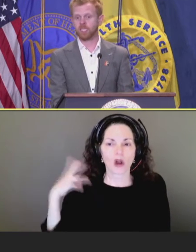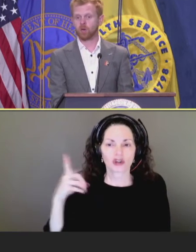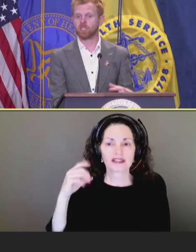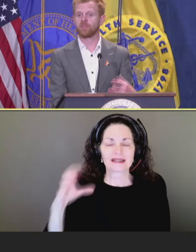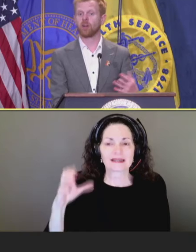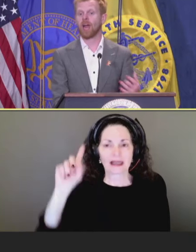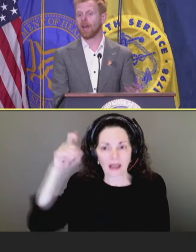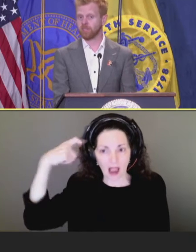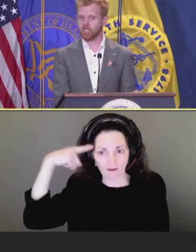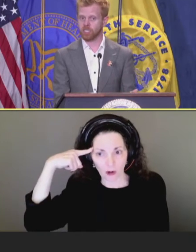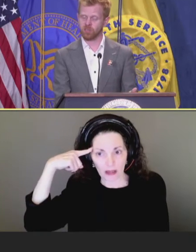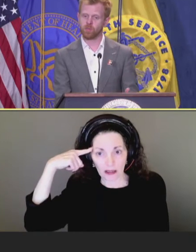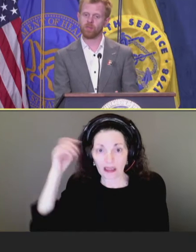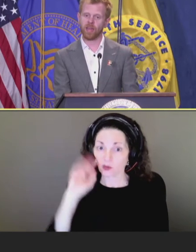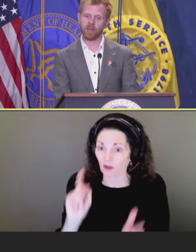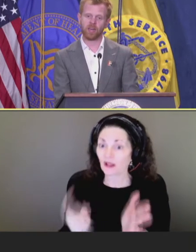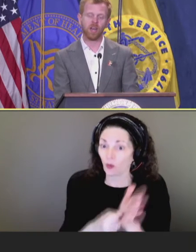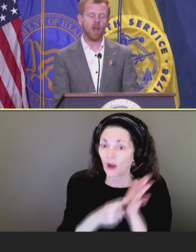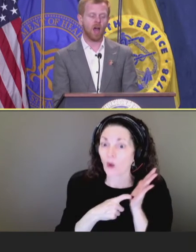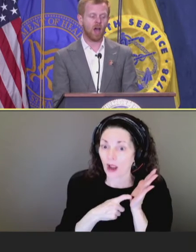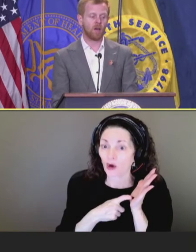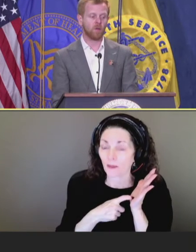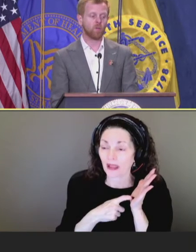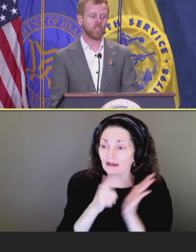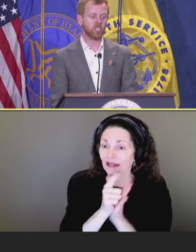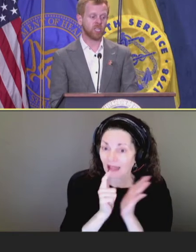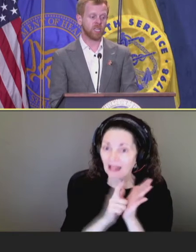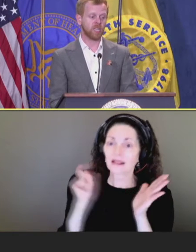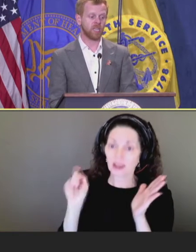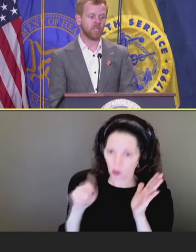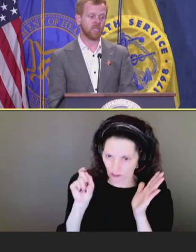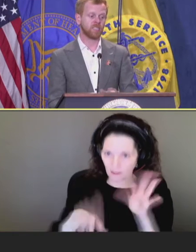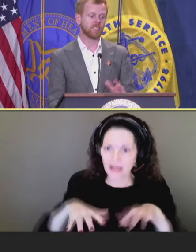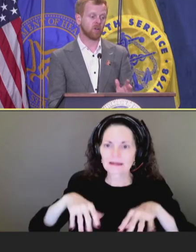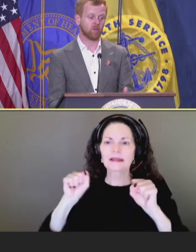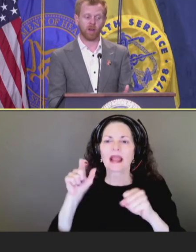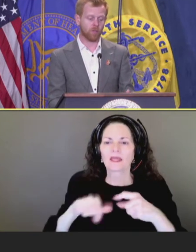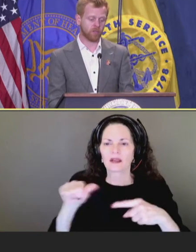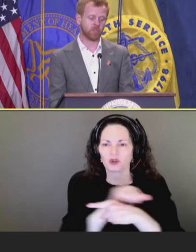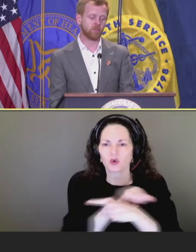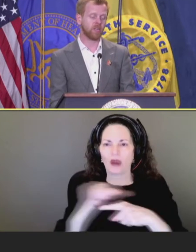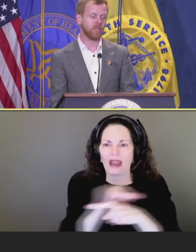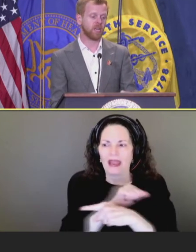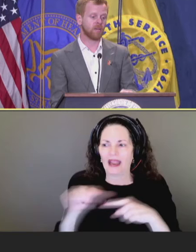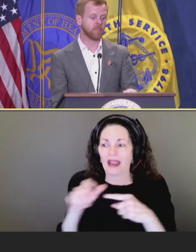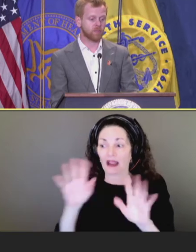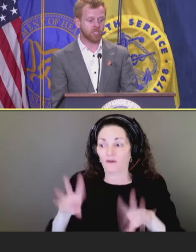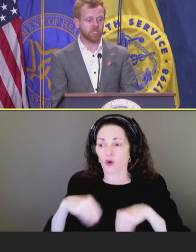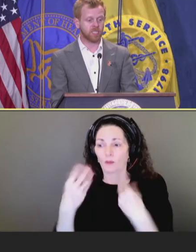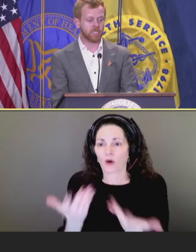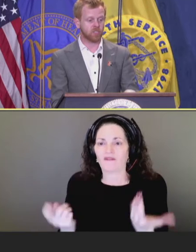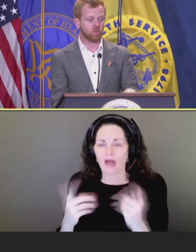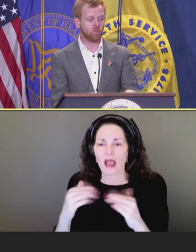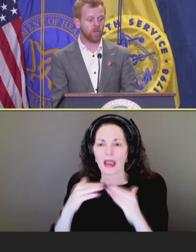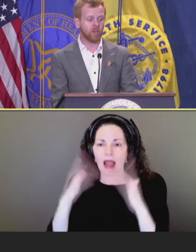course if you're a housing service provider, which is a great opportunity. Especially since we know